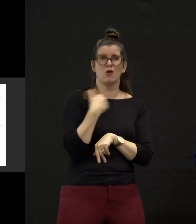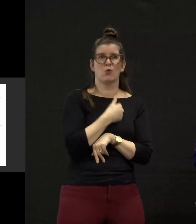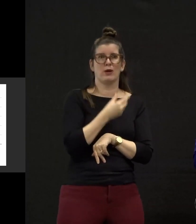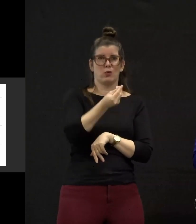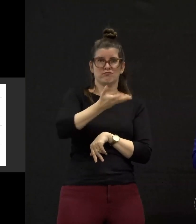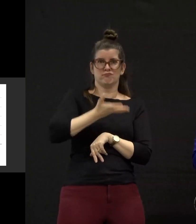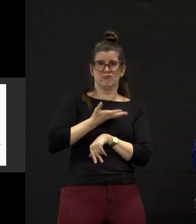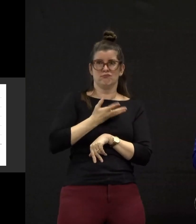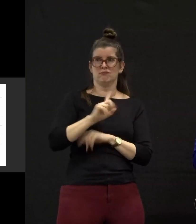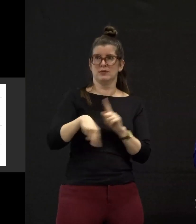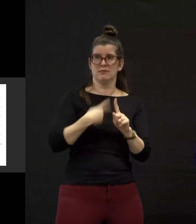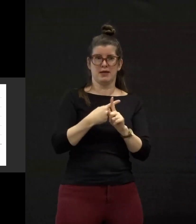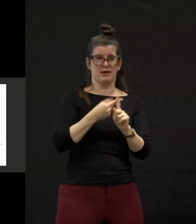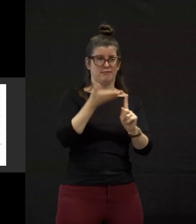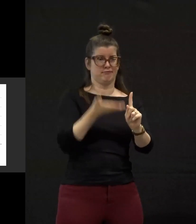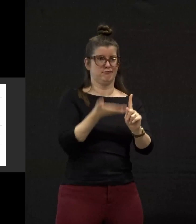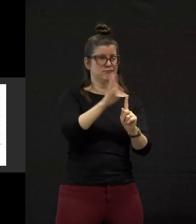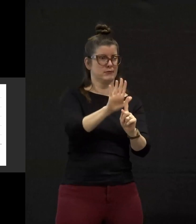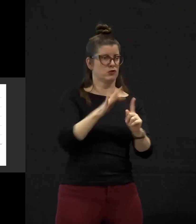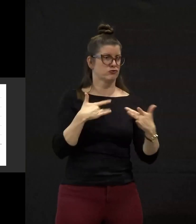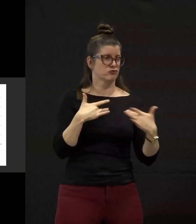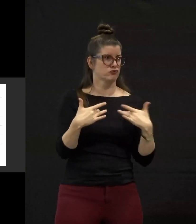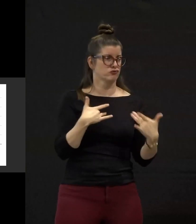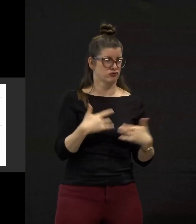about the concern for the child, the patient.